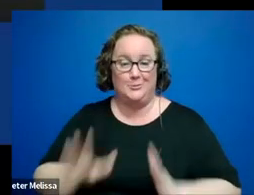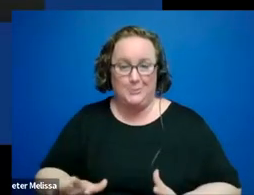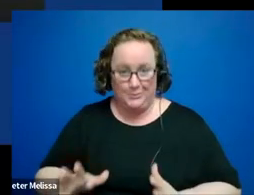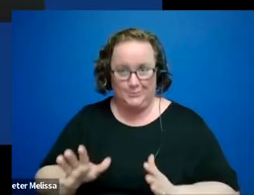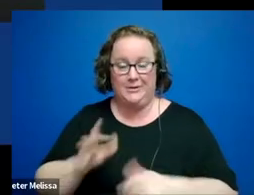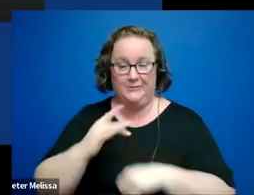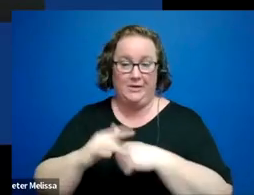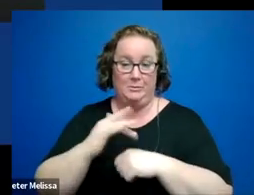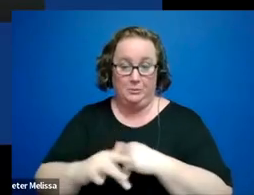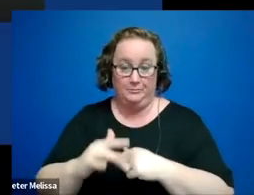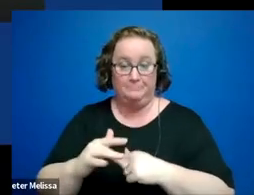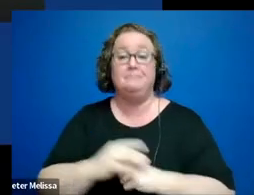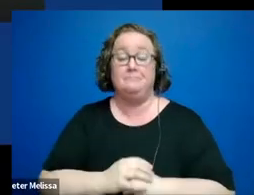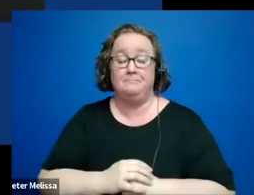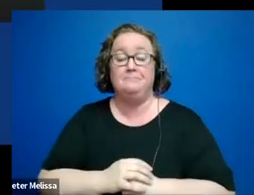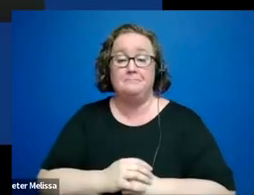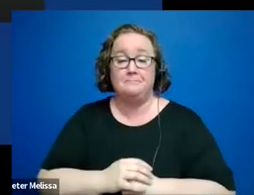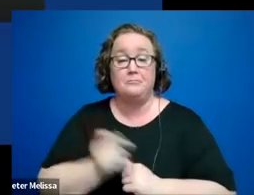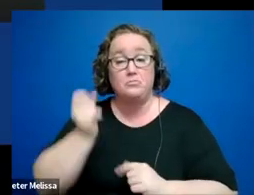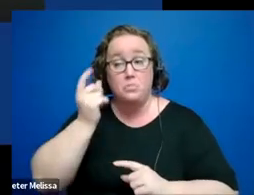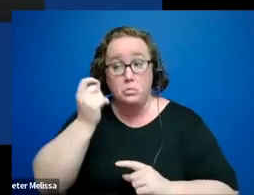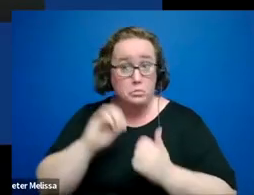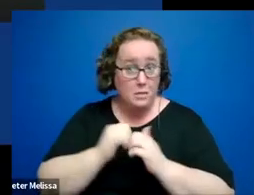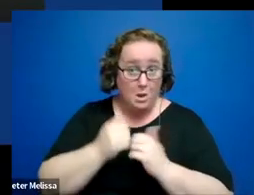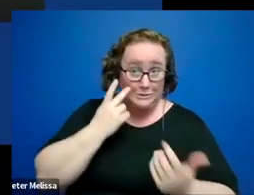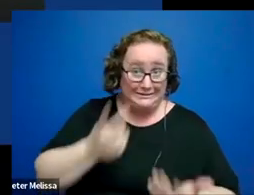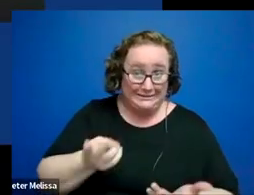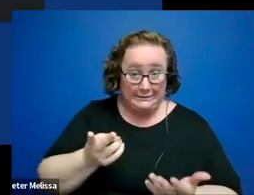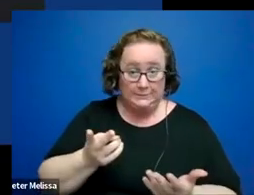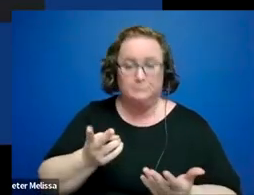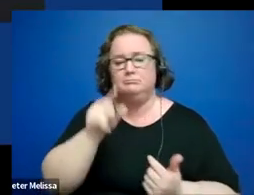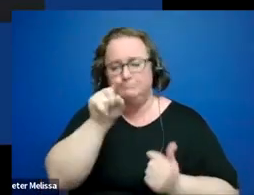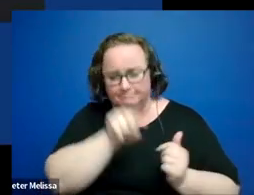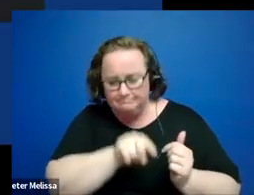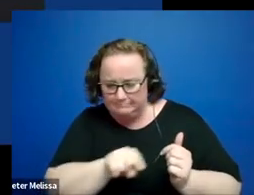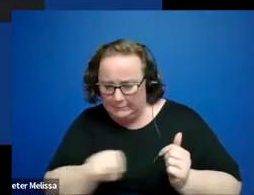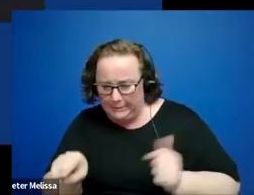available. To view the interpreters, click the